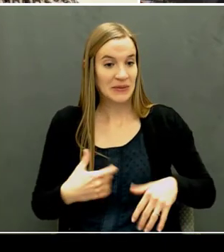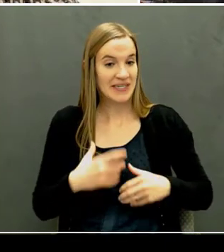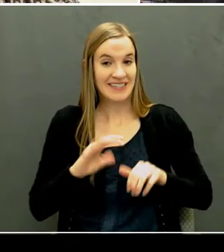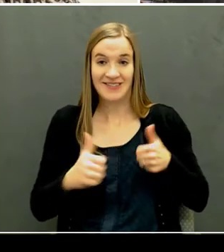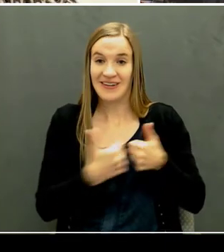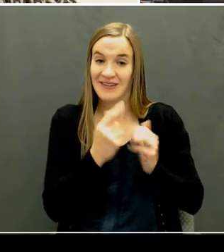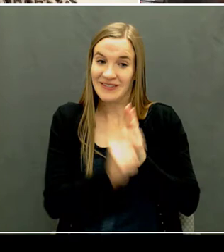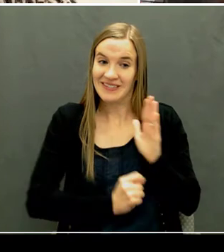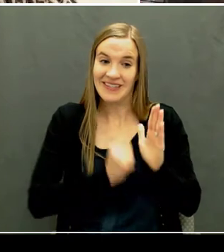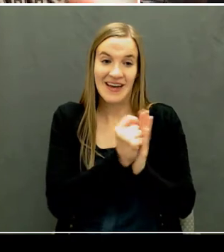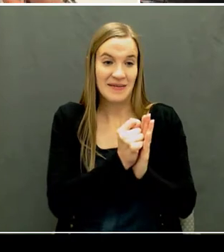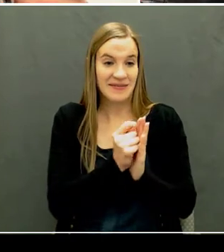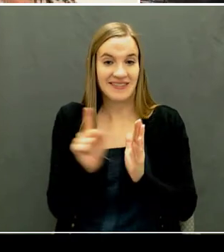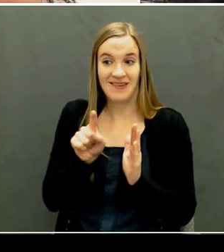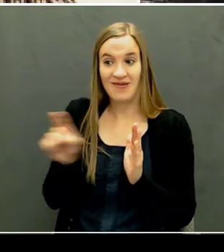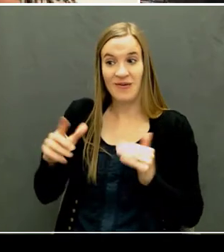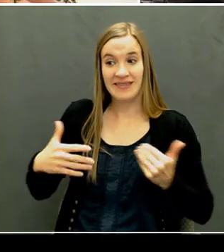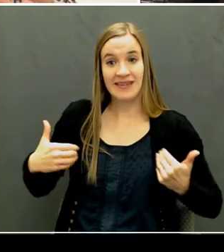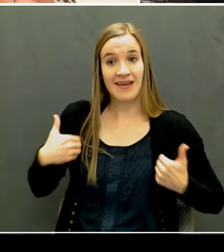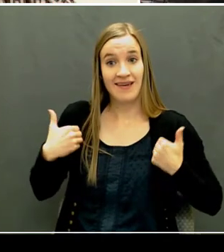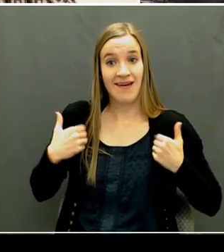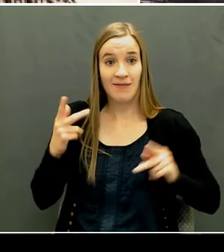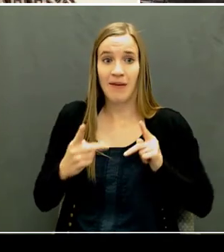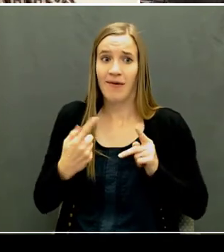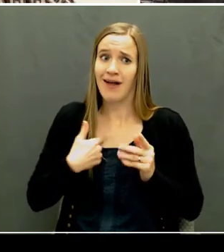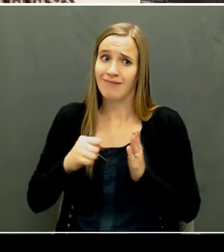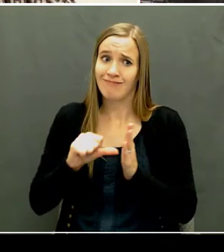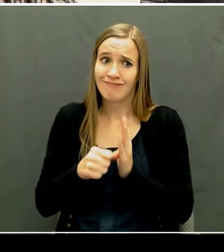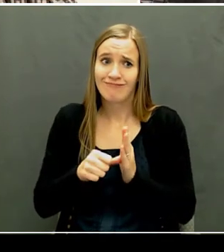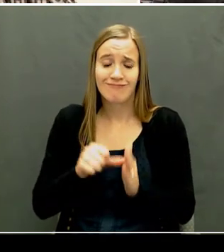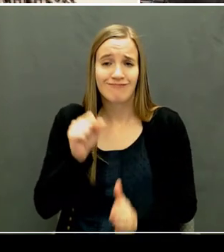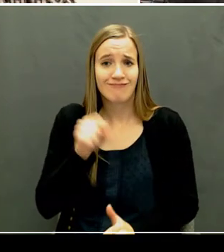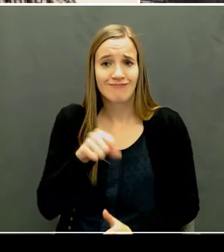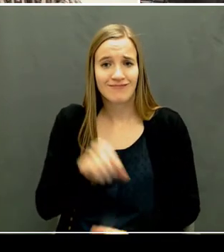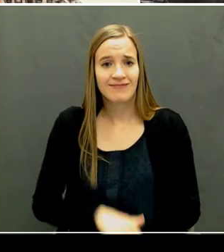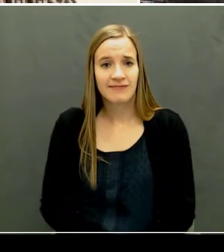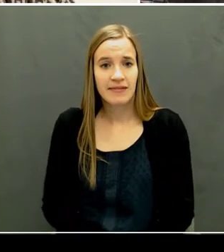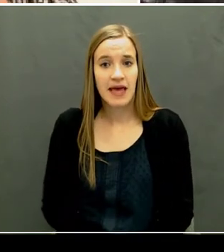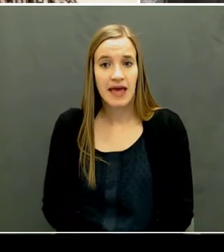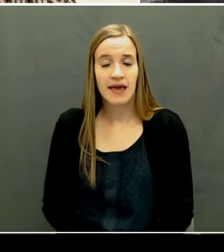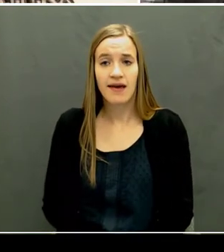and the things I'm hearing and that recognition, the true intersection of disability is. we've